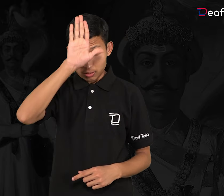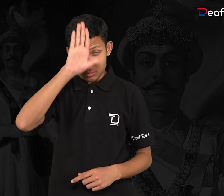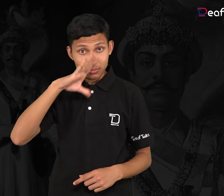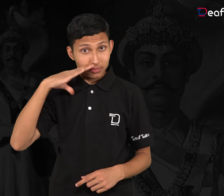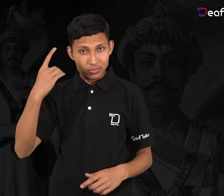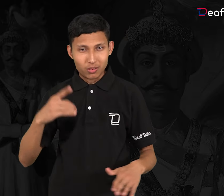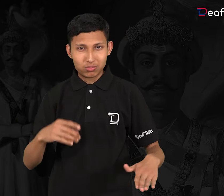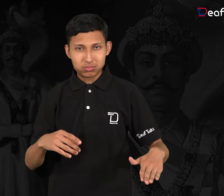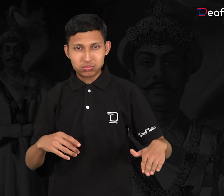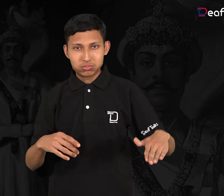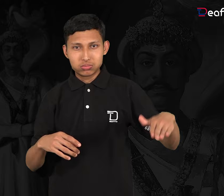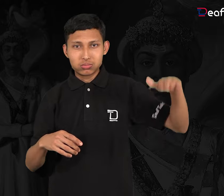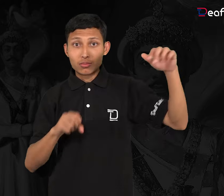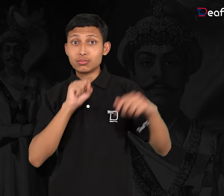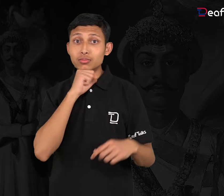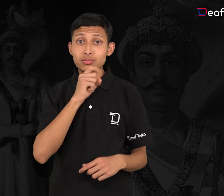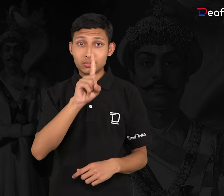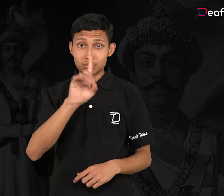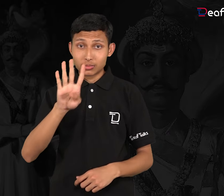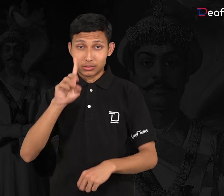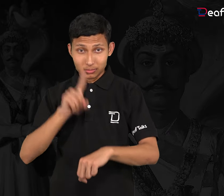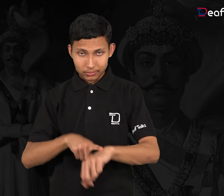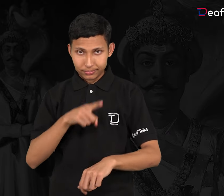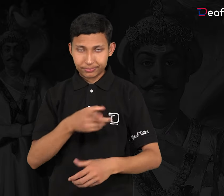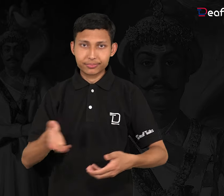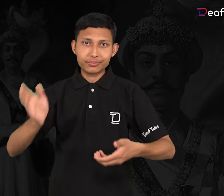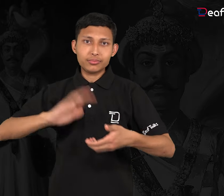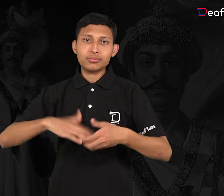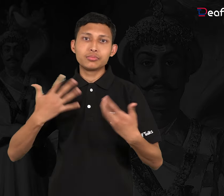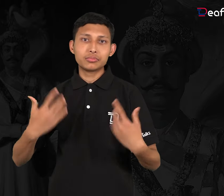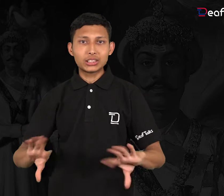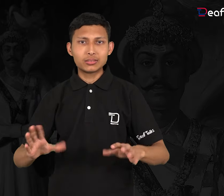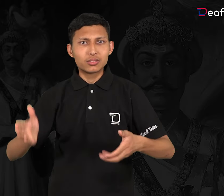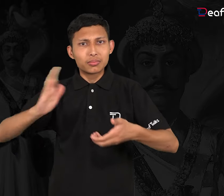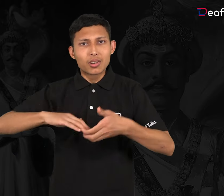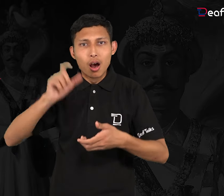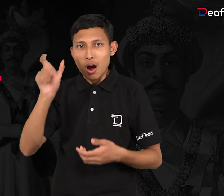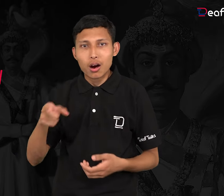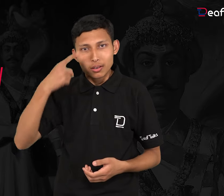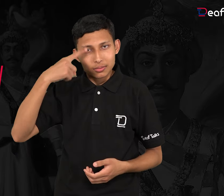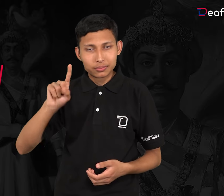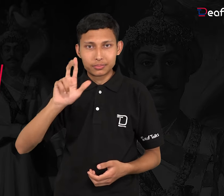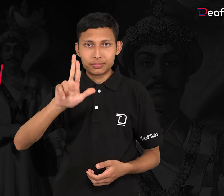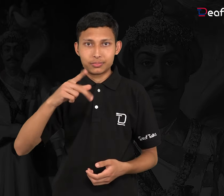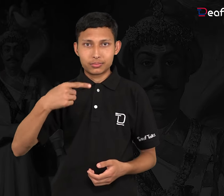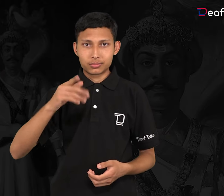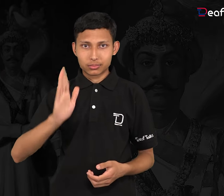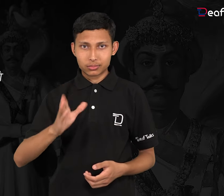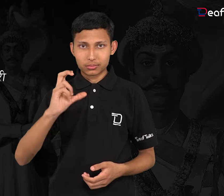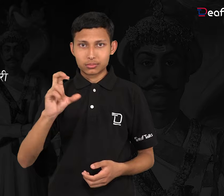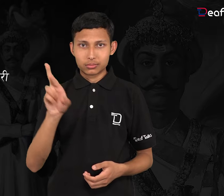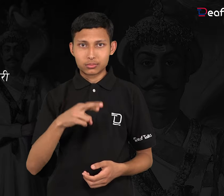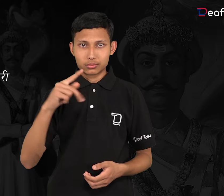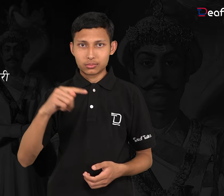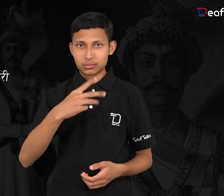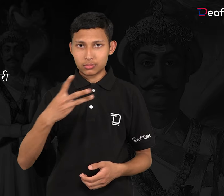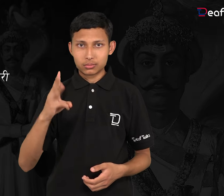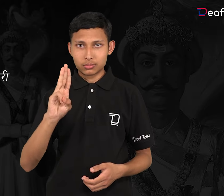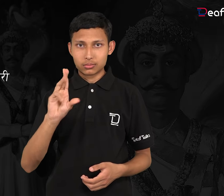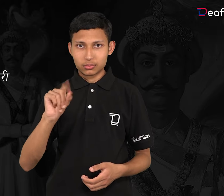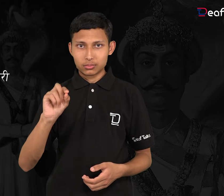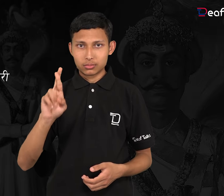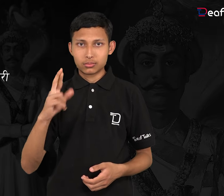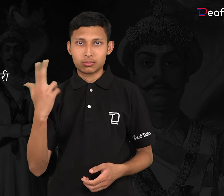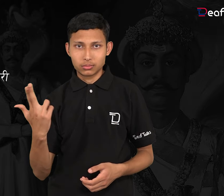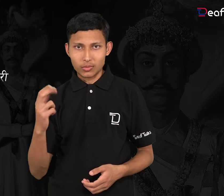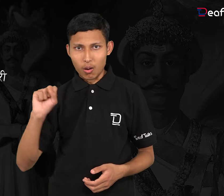Prithvi Narayan Shah was married to Indra Kumari at the age of 14.